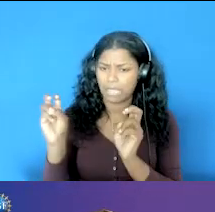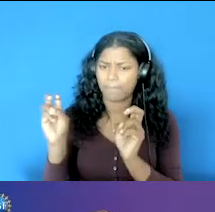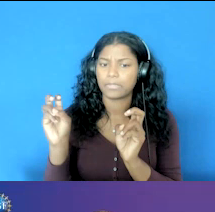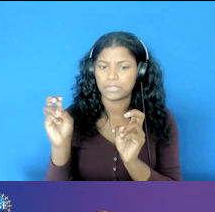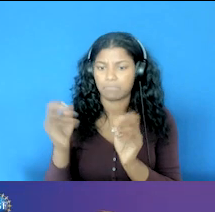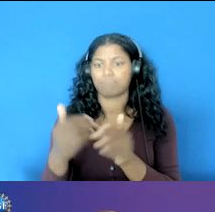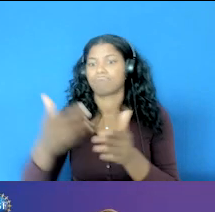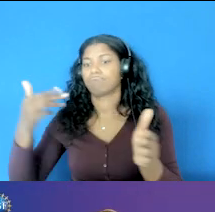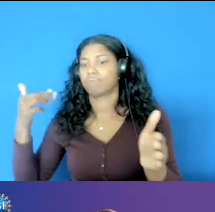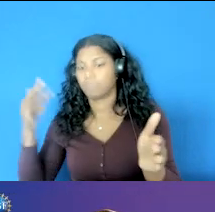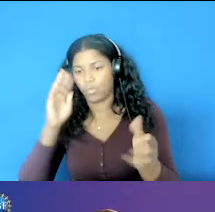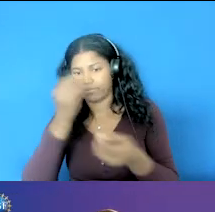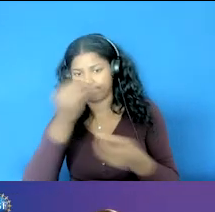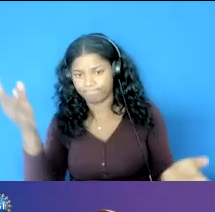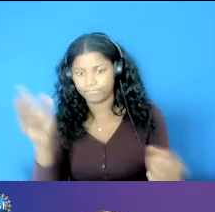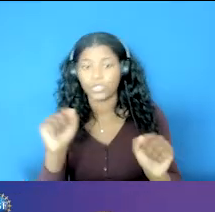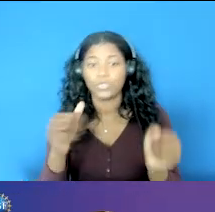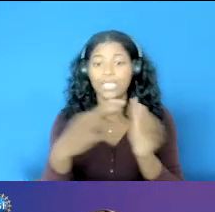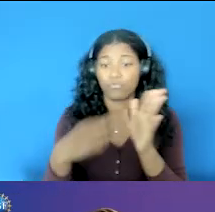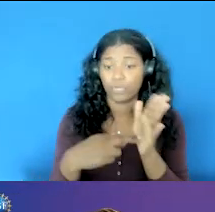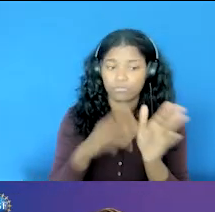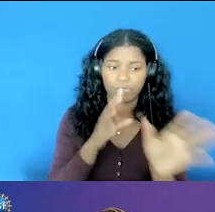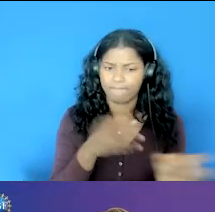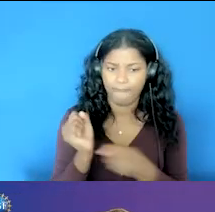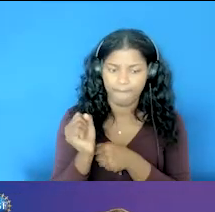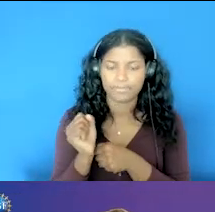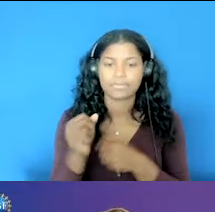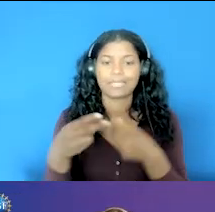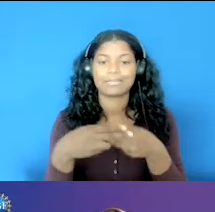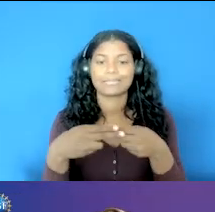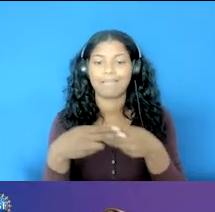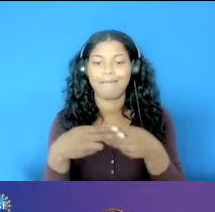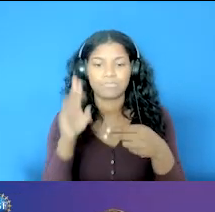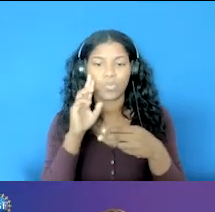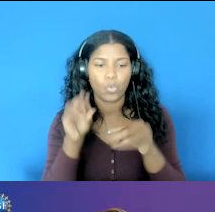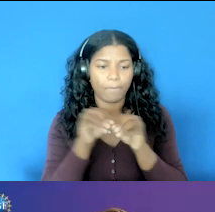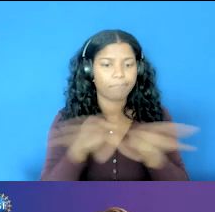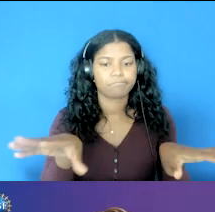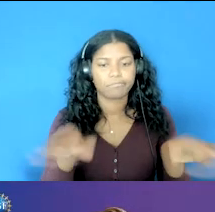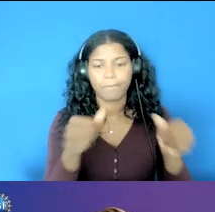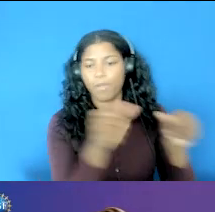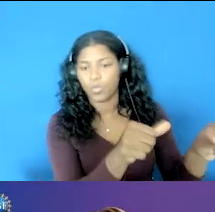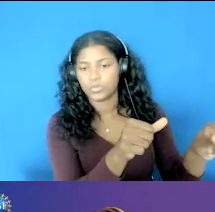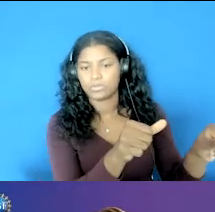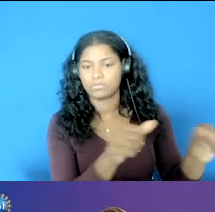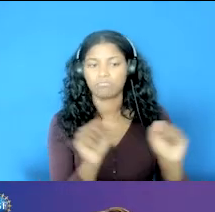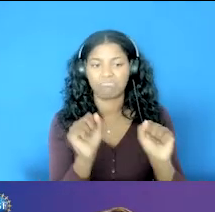and then register, which is very fast. The slides are often posted afterwards so you can get the information even if you happen